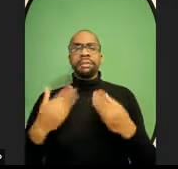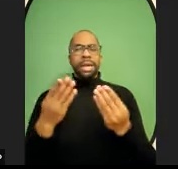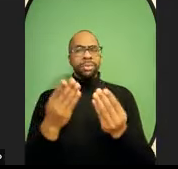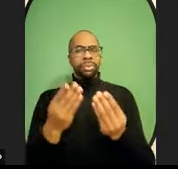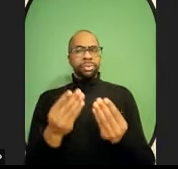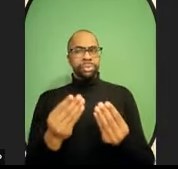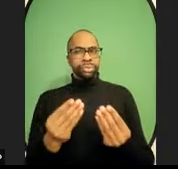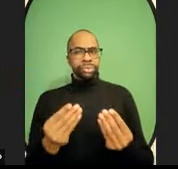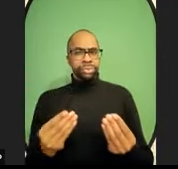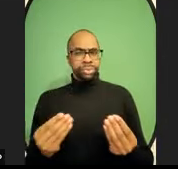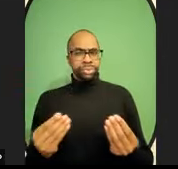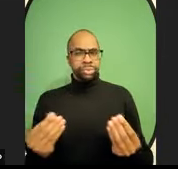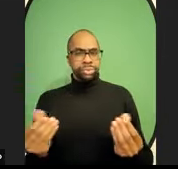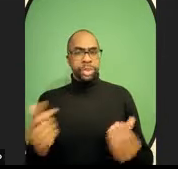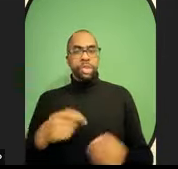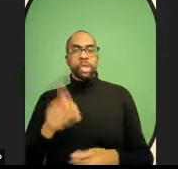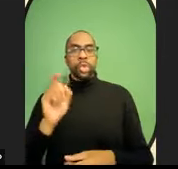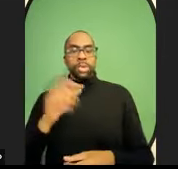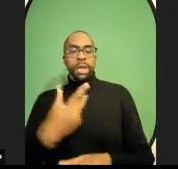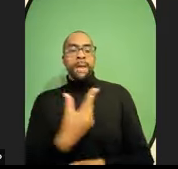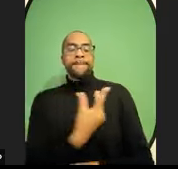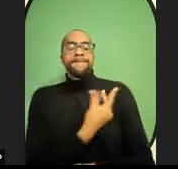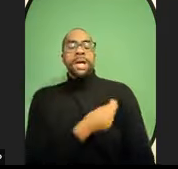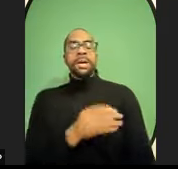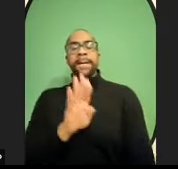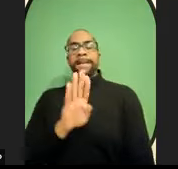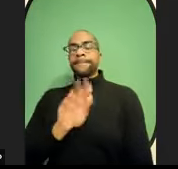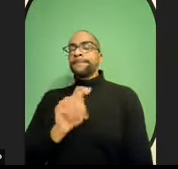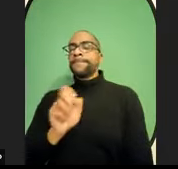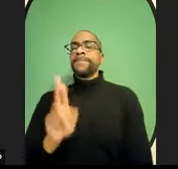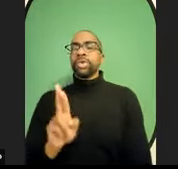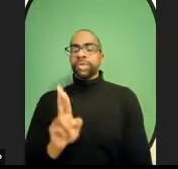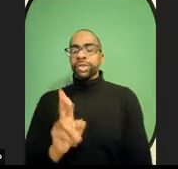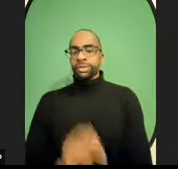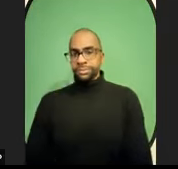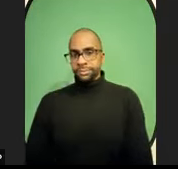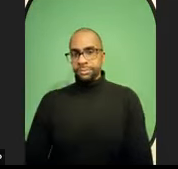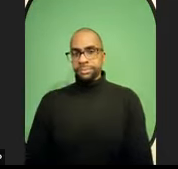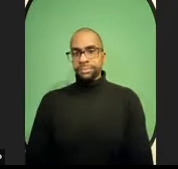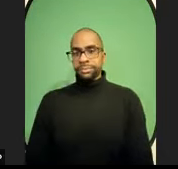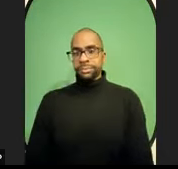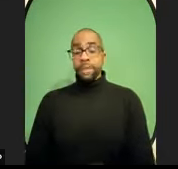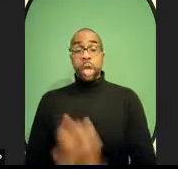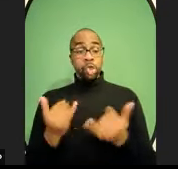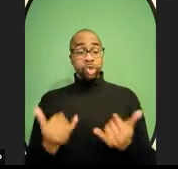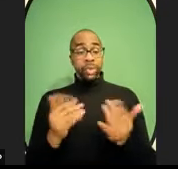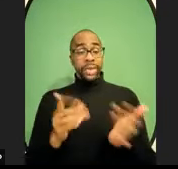that second shot are on my body started going down started going down. So we are not as well. protected and protected and actually just did